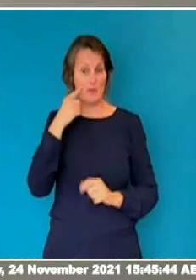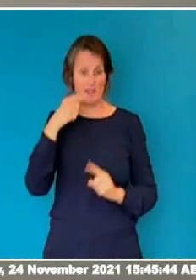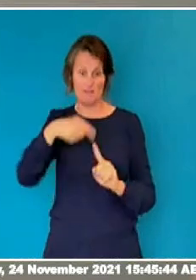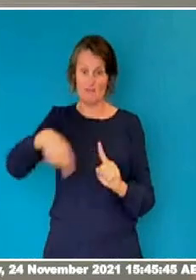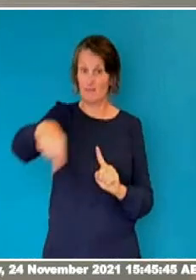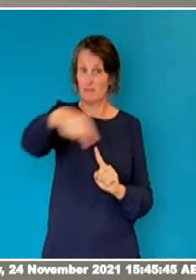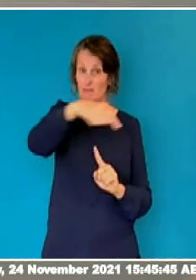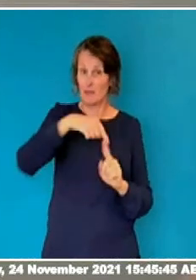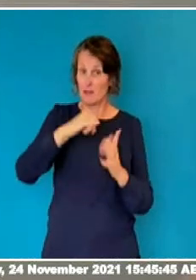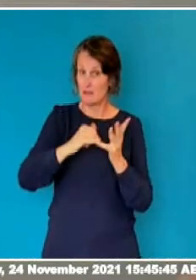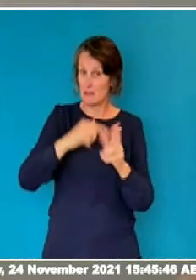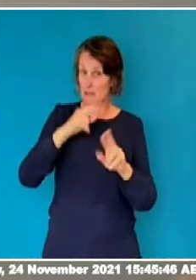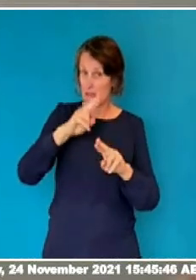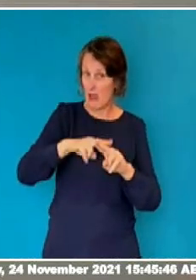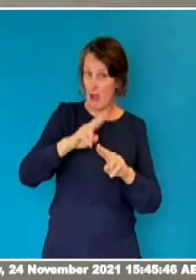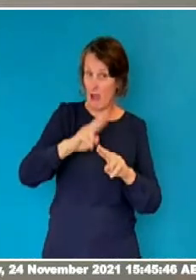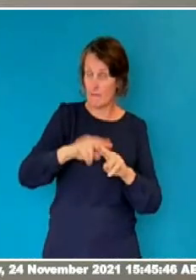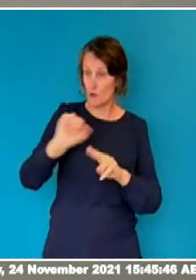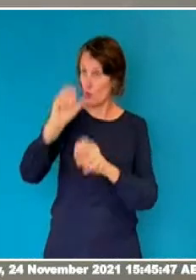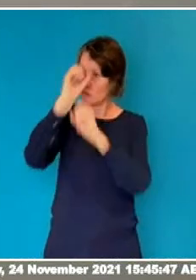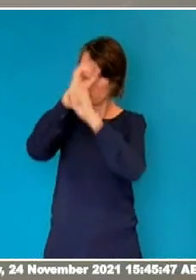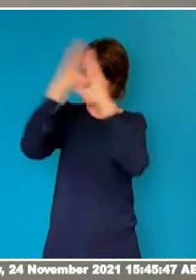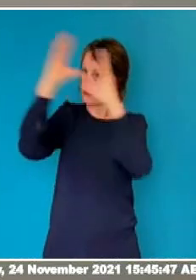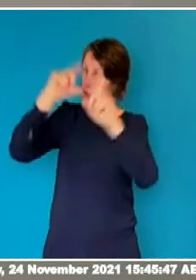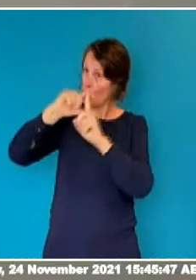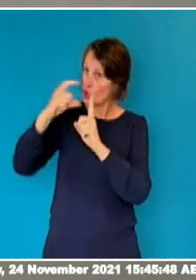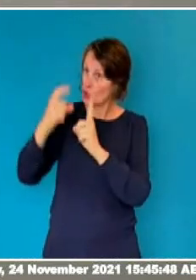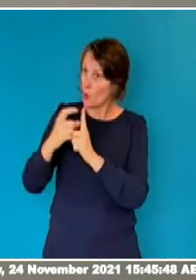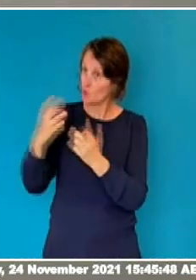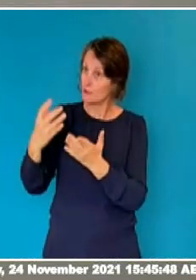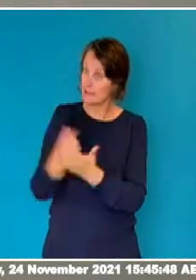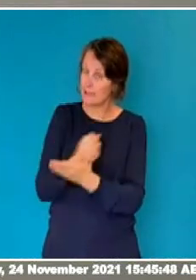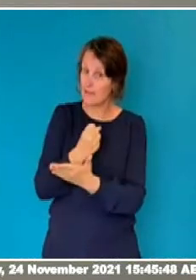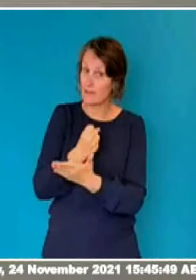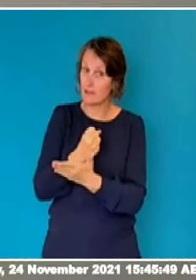and if there's a difference, then in terms of your employees with disability?